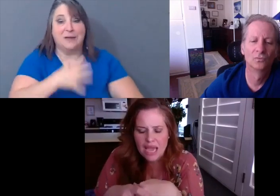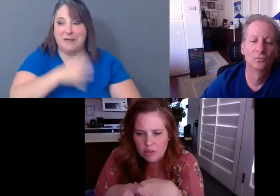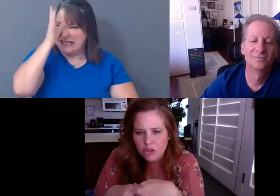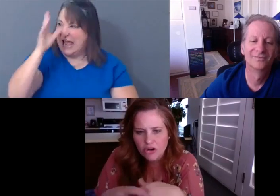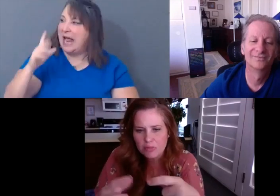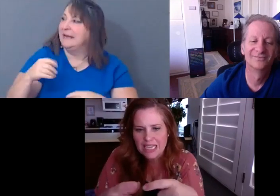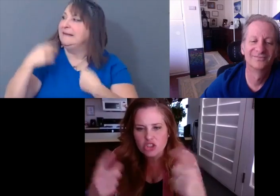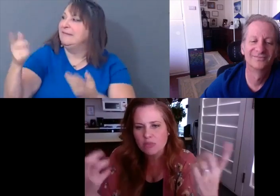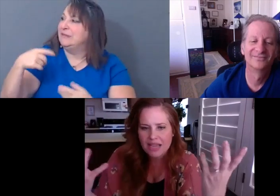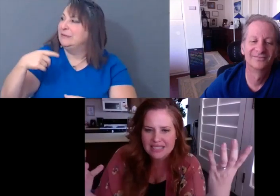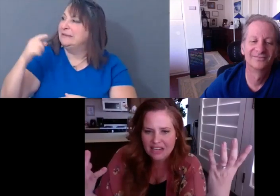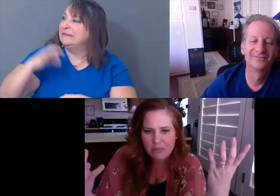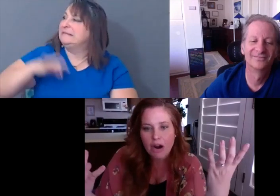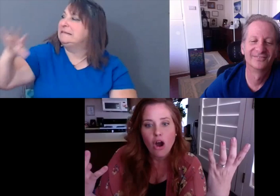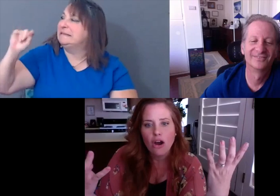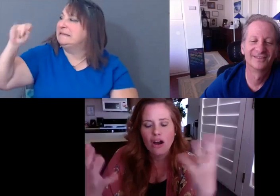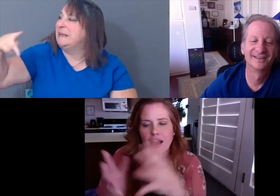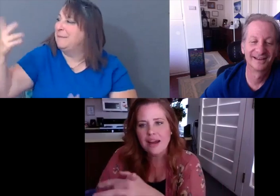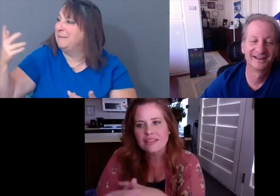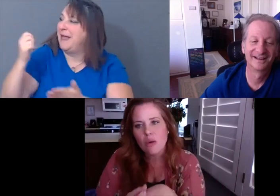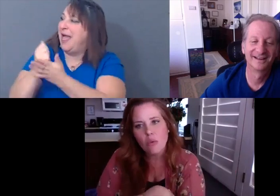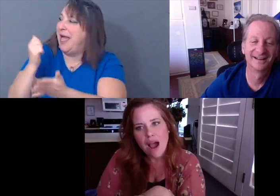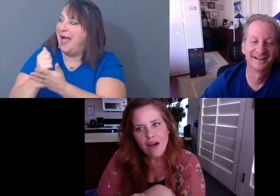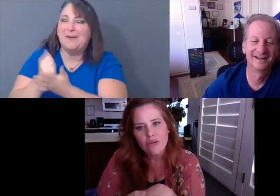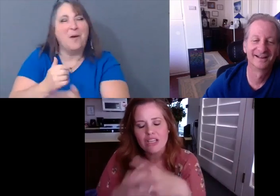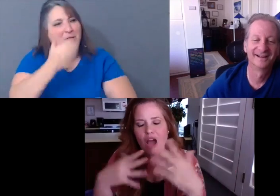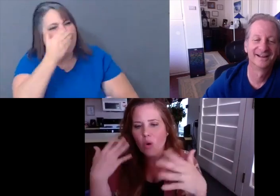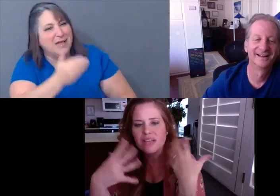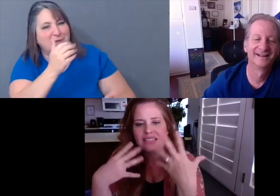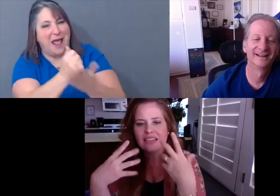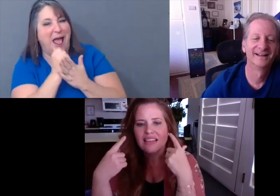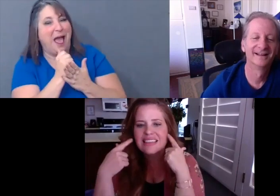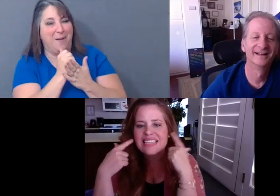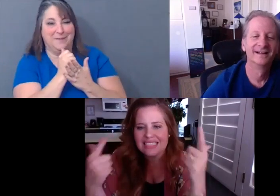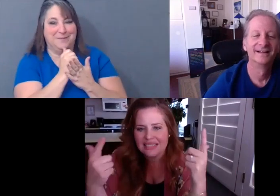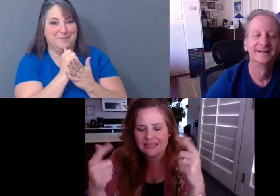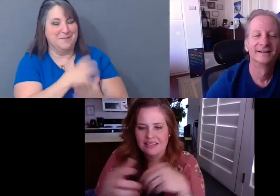And I was looking, it's be like a GPS thing for my car. He always listened.